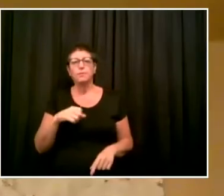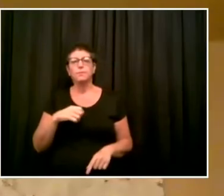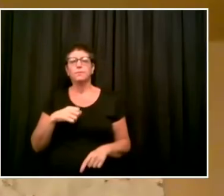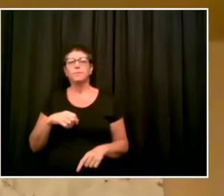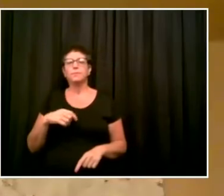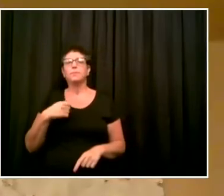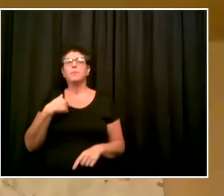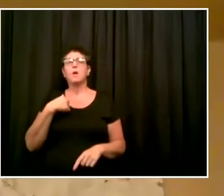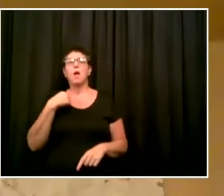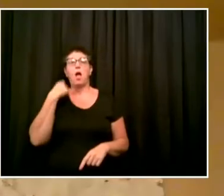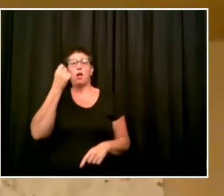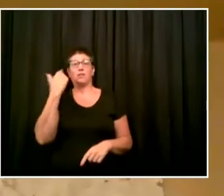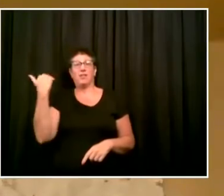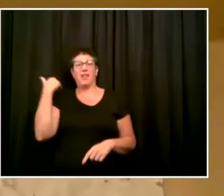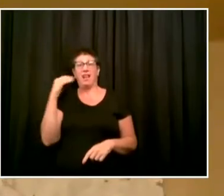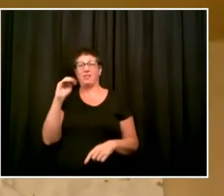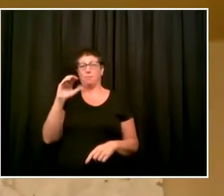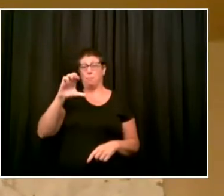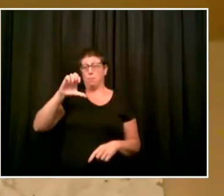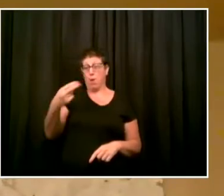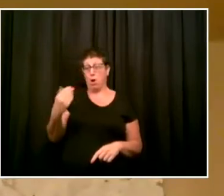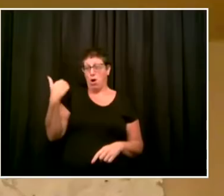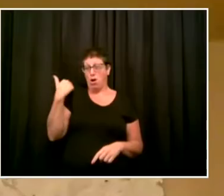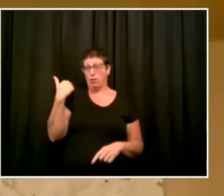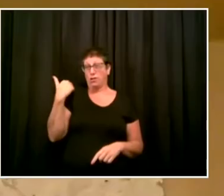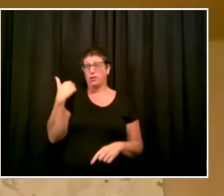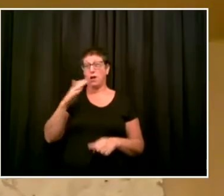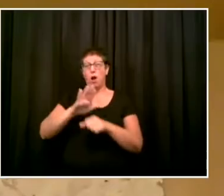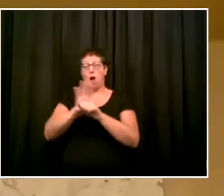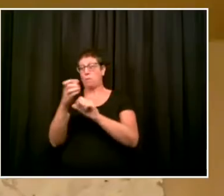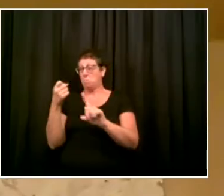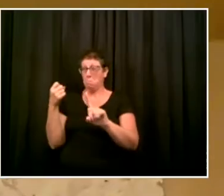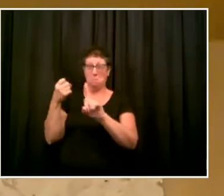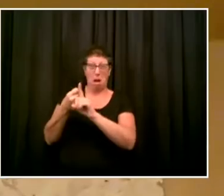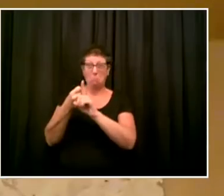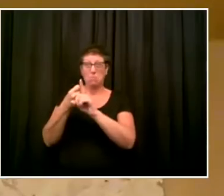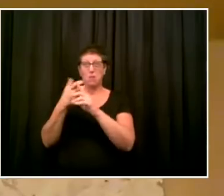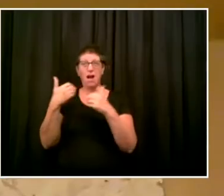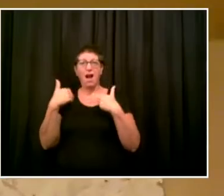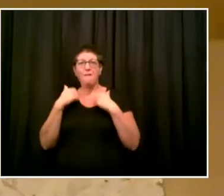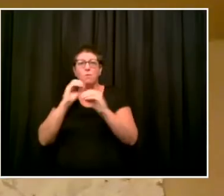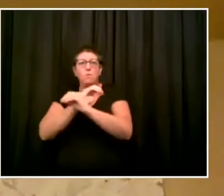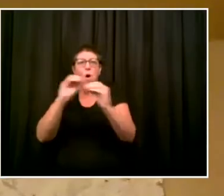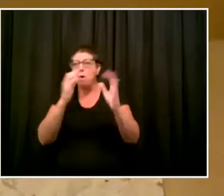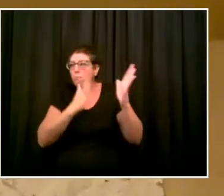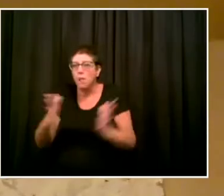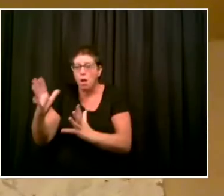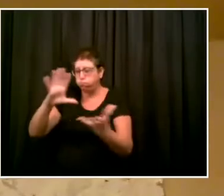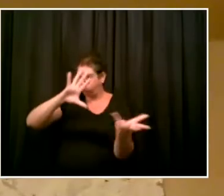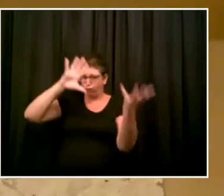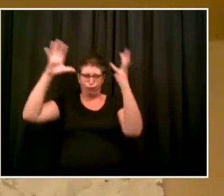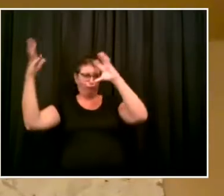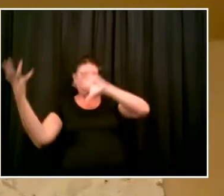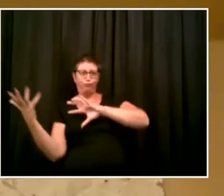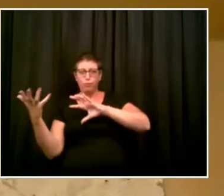WANT TO ADD? DIFFERENT FROM MARCH WE HAVE HAD MUCH MORE TIME TO PREPARE AND WE